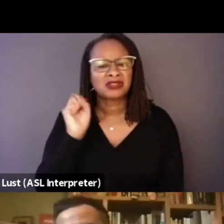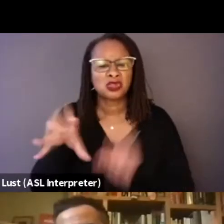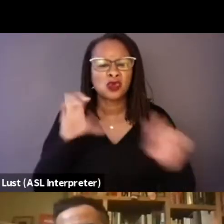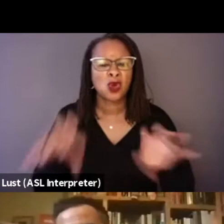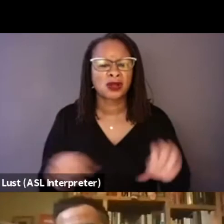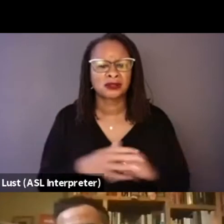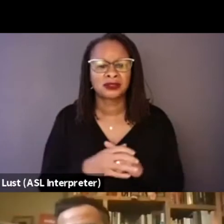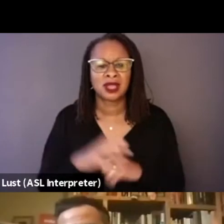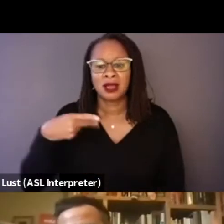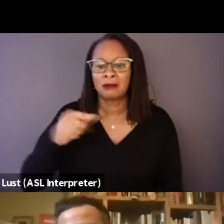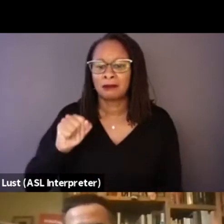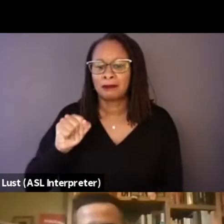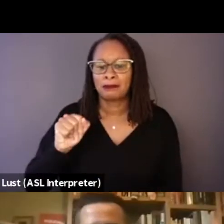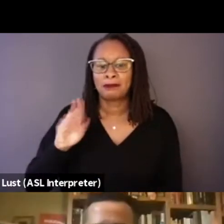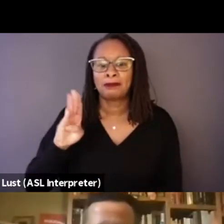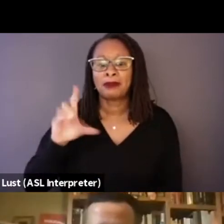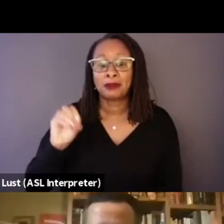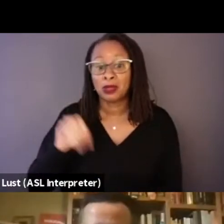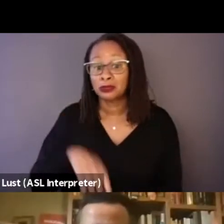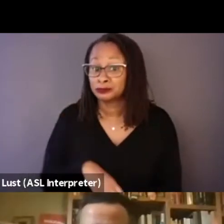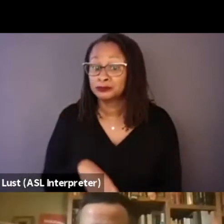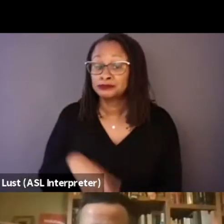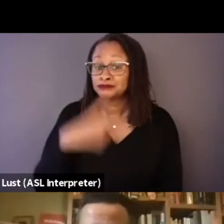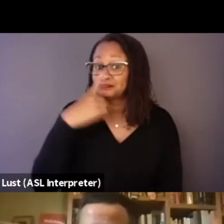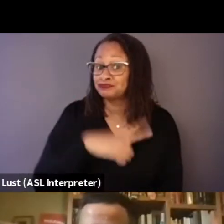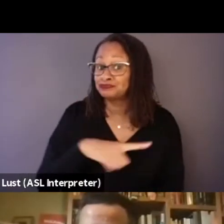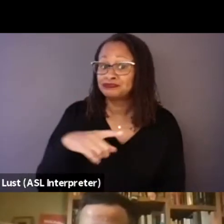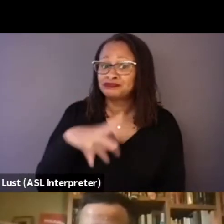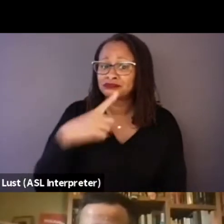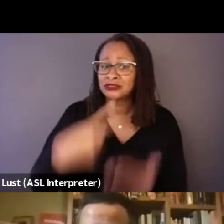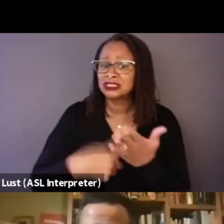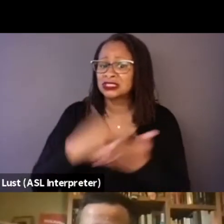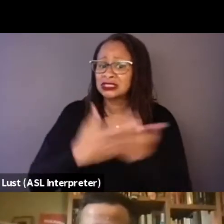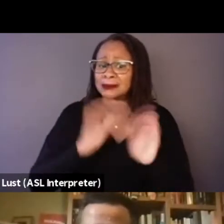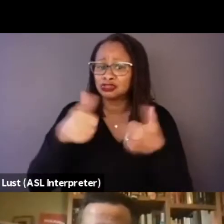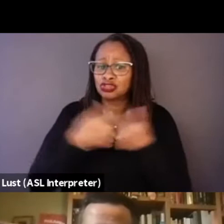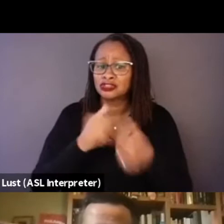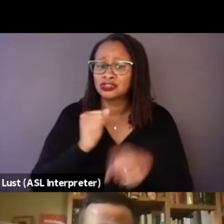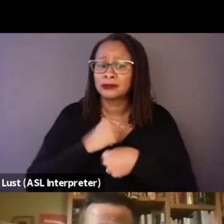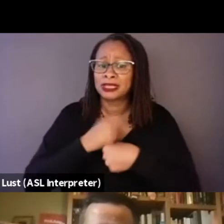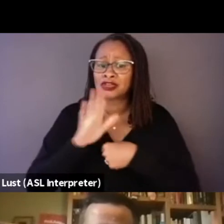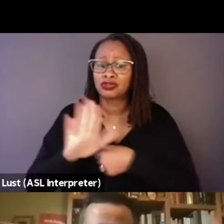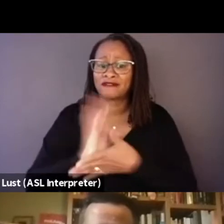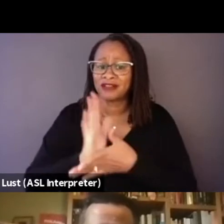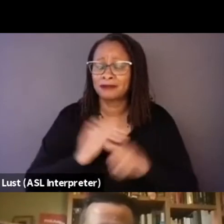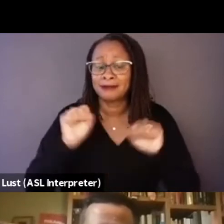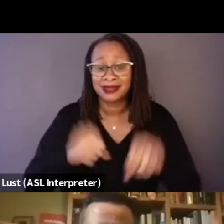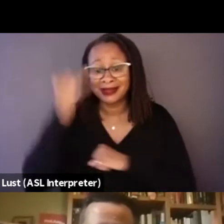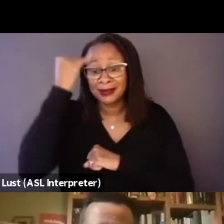Pablo I'll go to you first- just some of the challenges of making your film. I can imagine there were plenty.